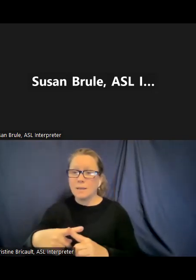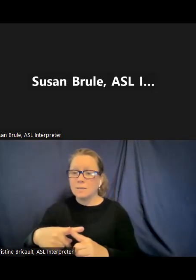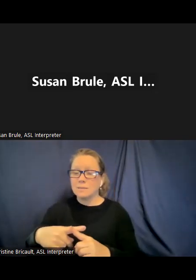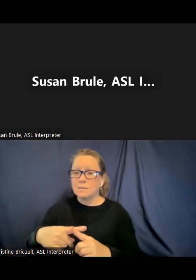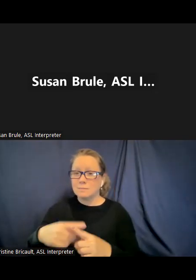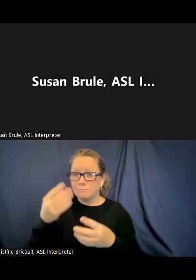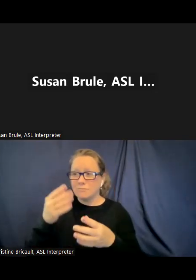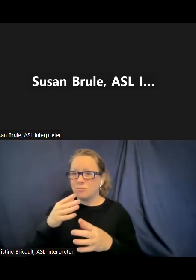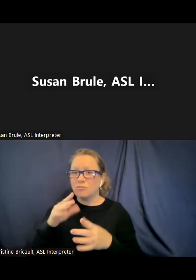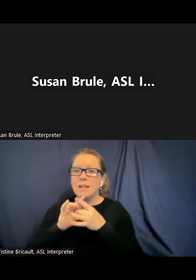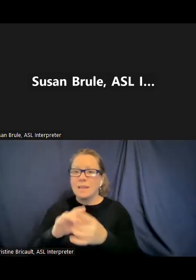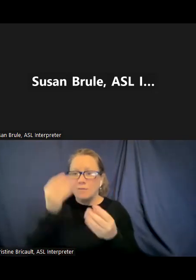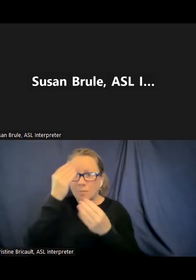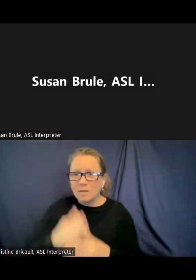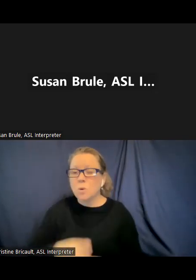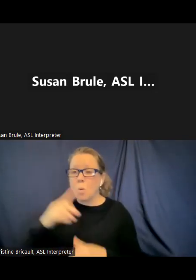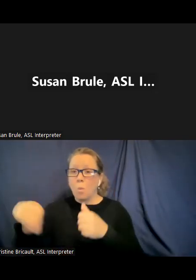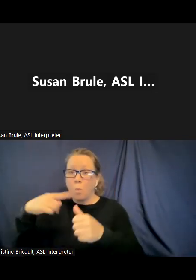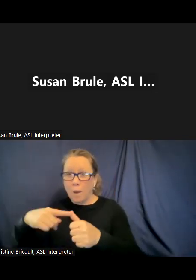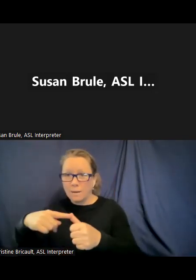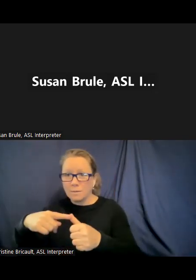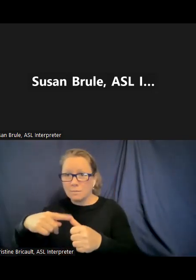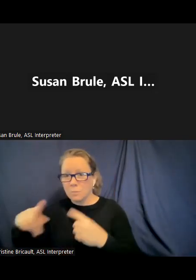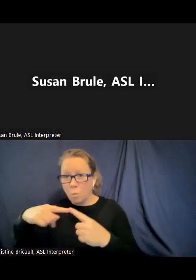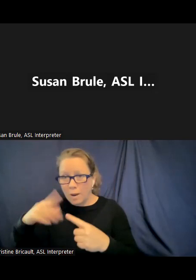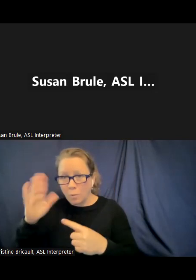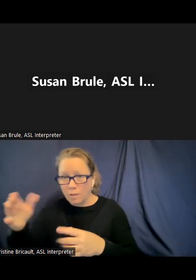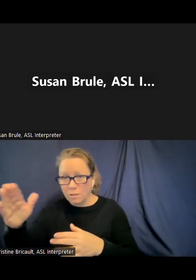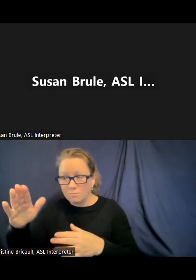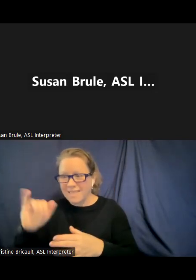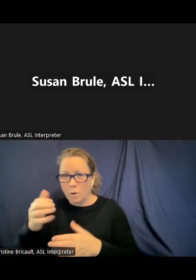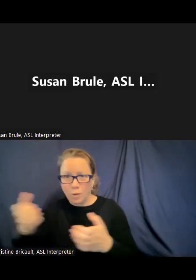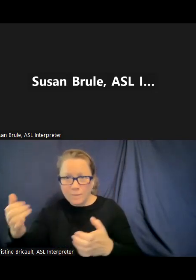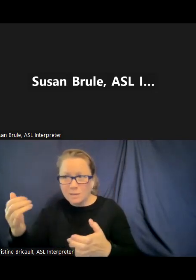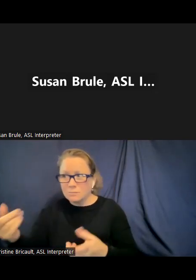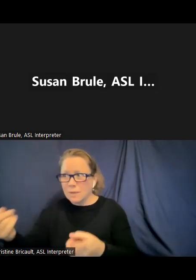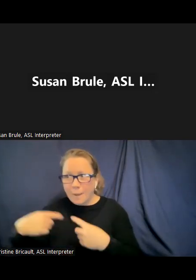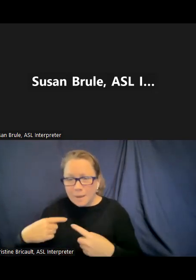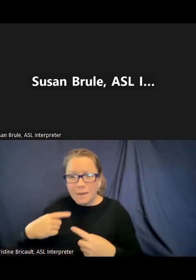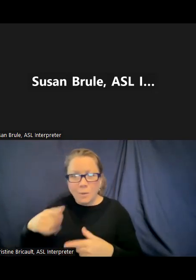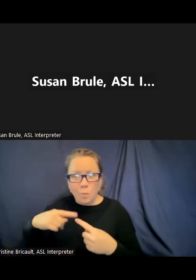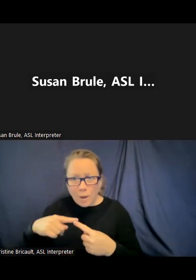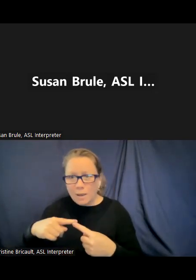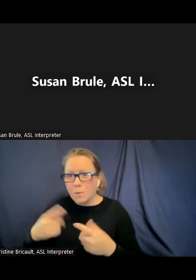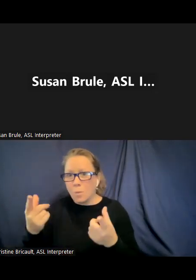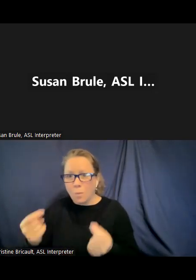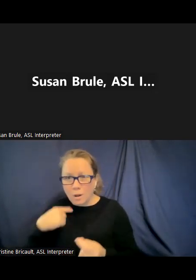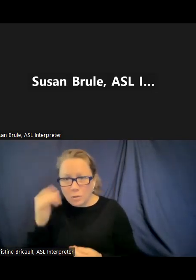So the date equipment is expected to arrive. If you have the serial number of the equipment, it's helpful. So you can keep track of that.